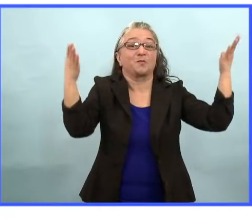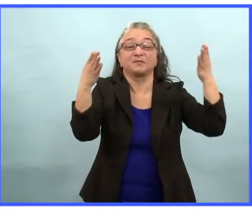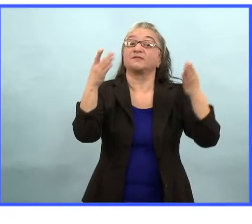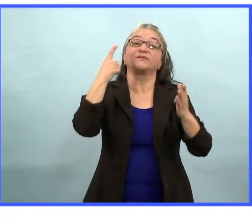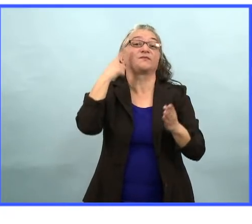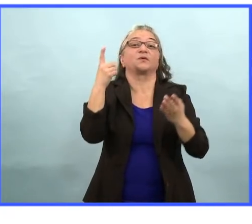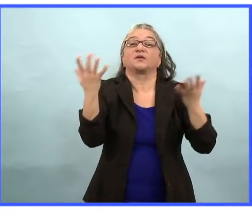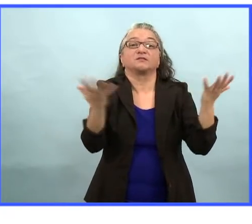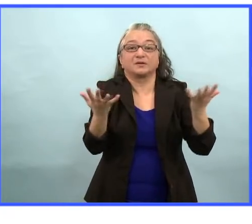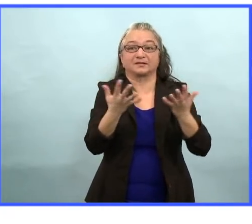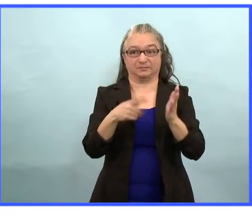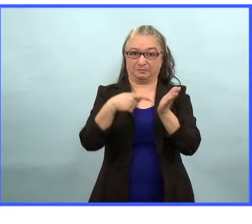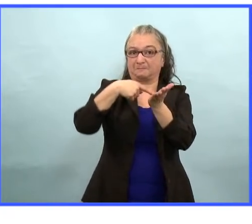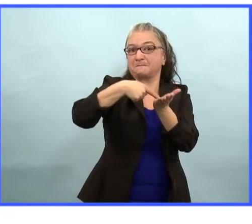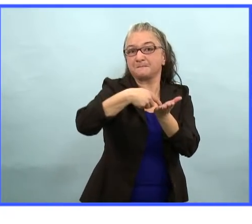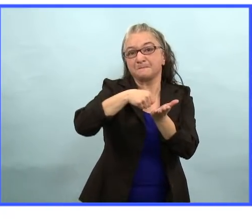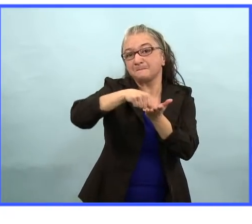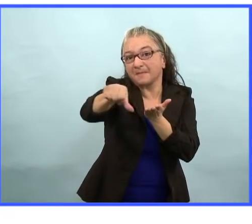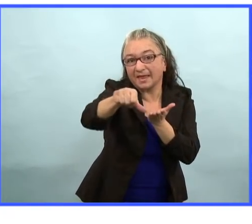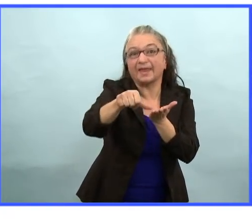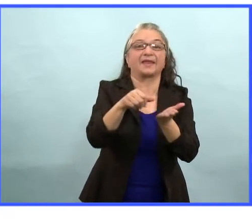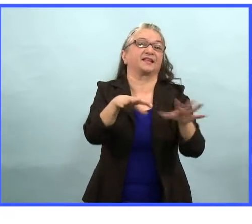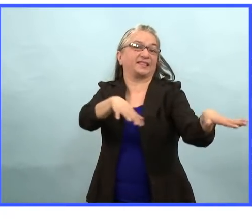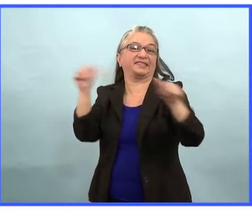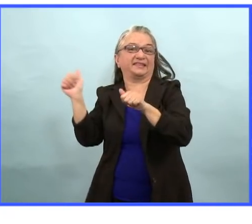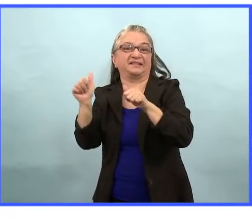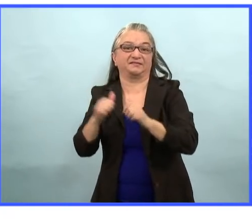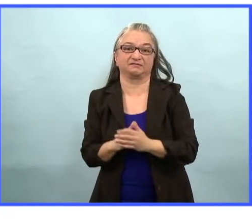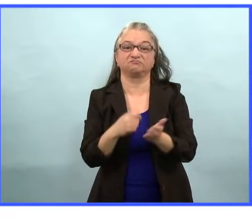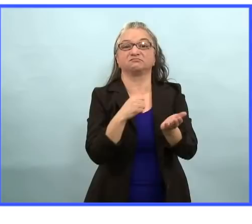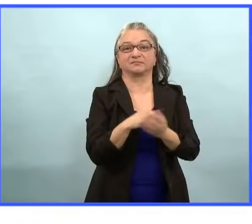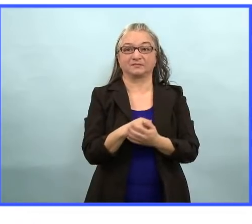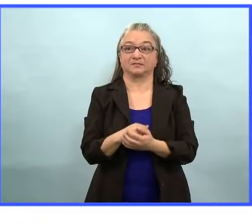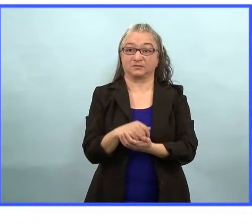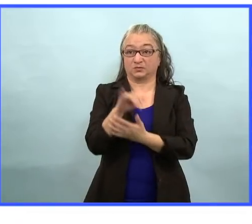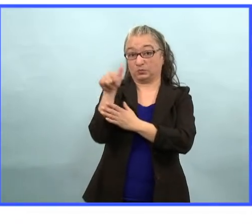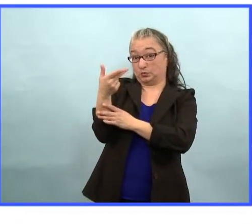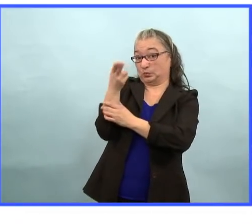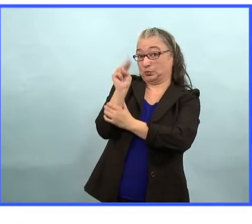grants were announced which made it possible for community organizations cultural centers